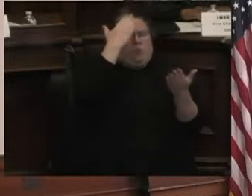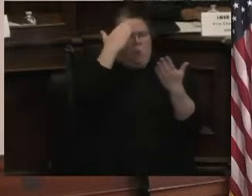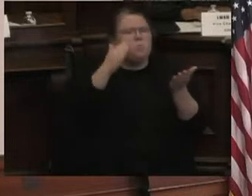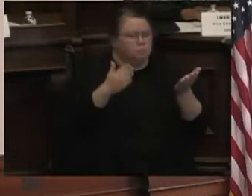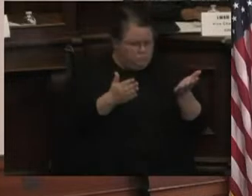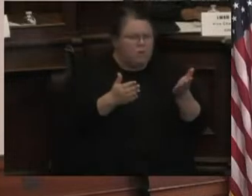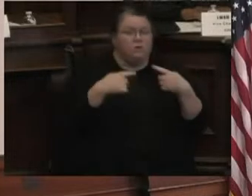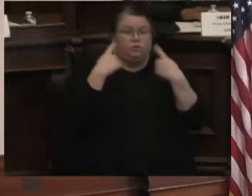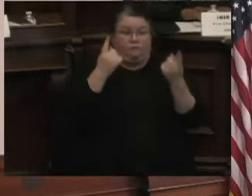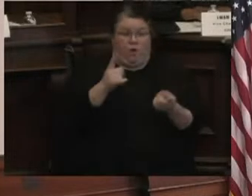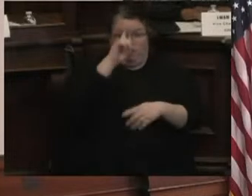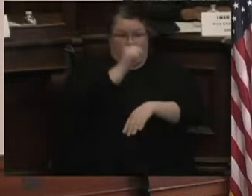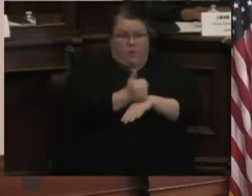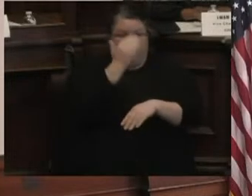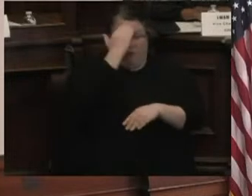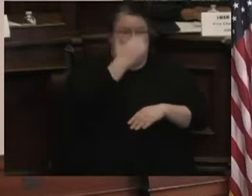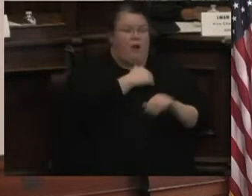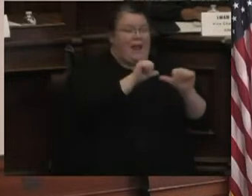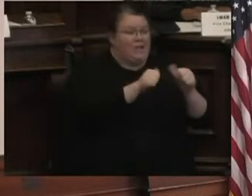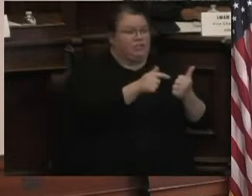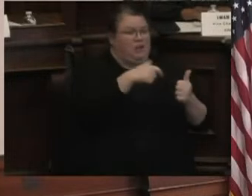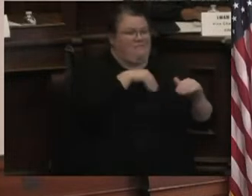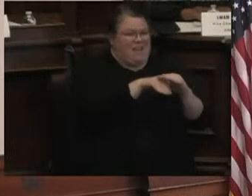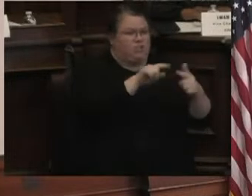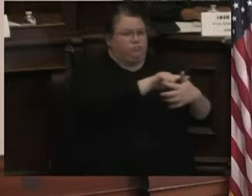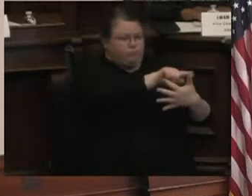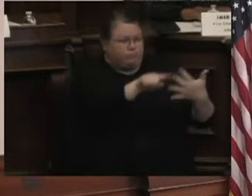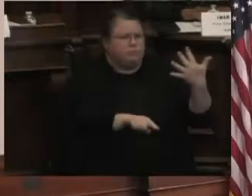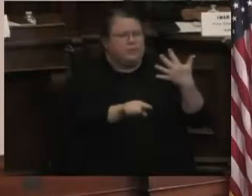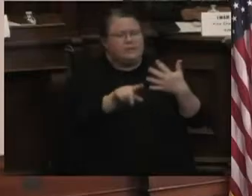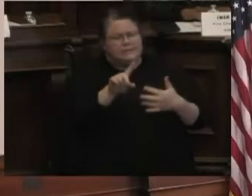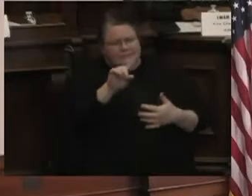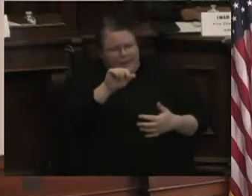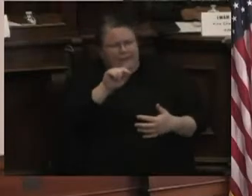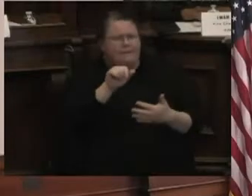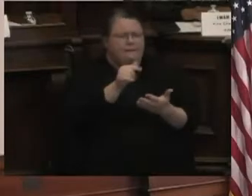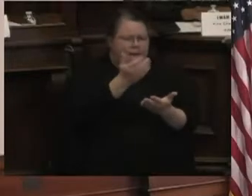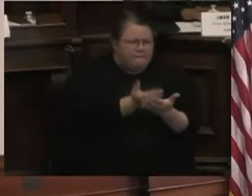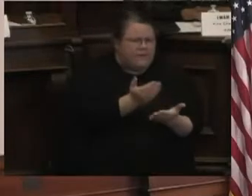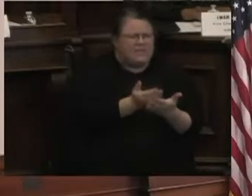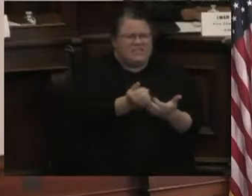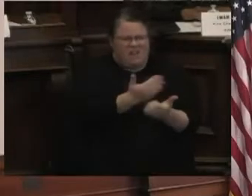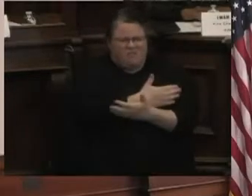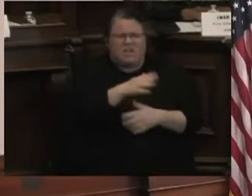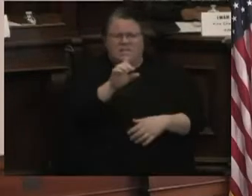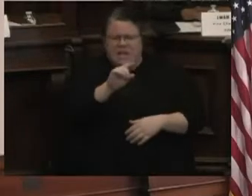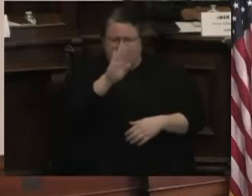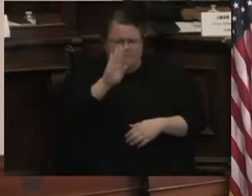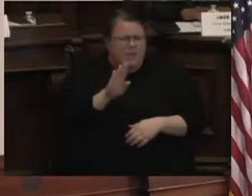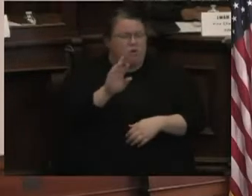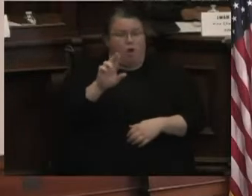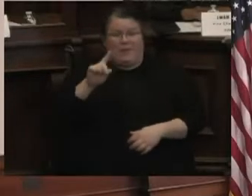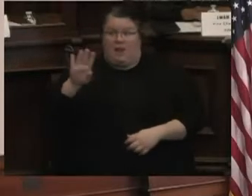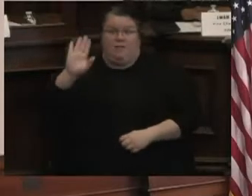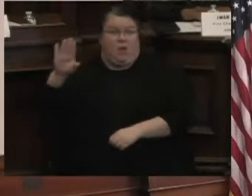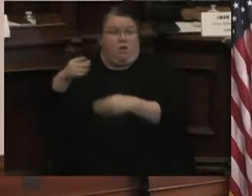Regarding the question about what we don't know, we know under the charter of our agency,